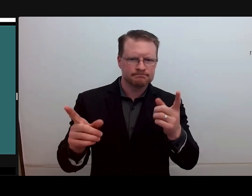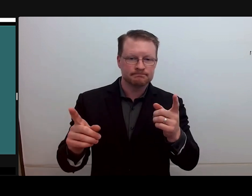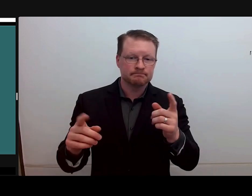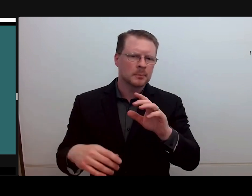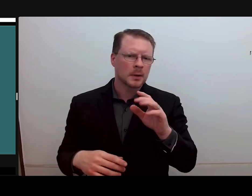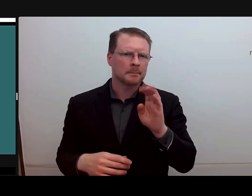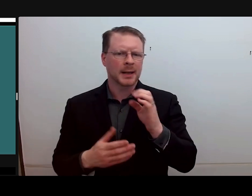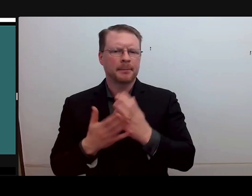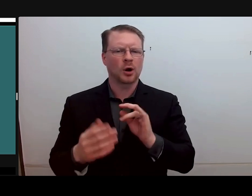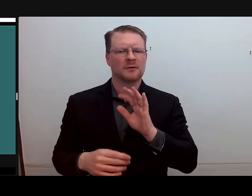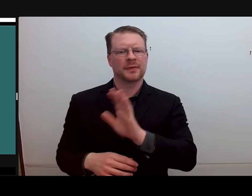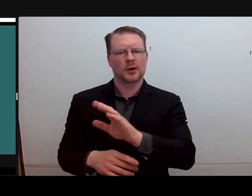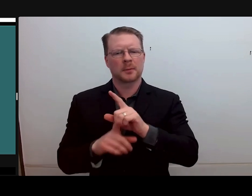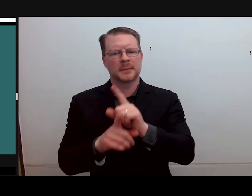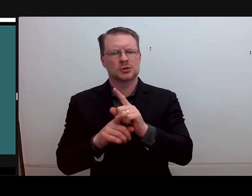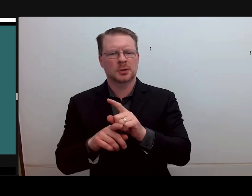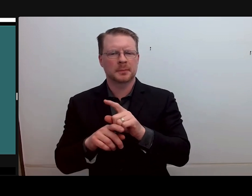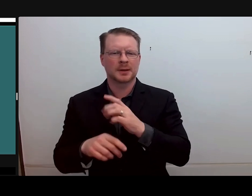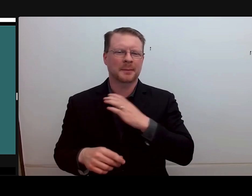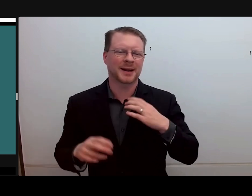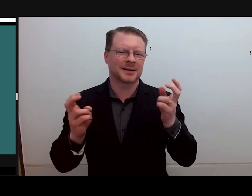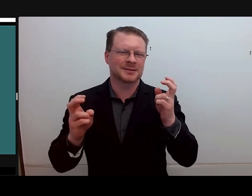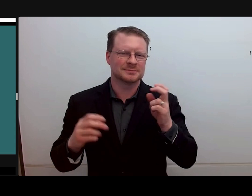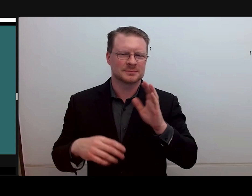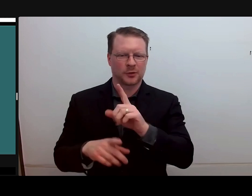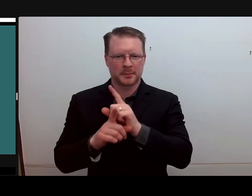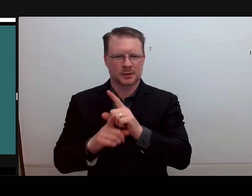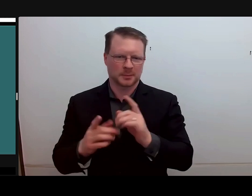for mentorship that can be part of their mentorship committee,